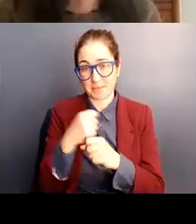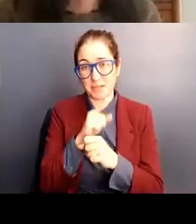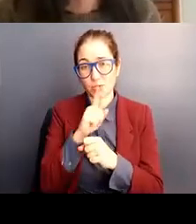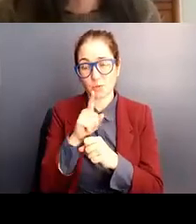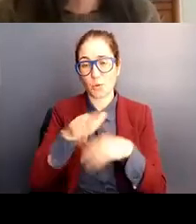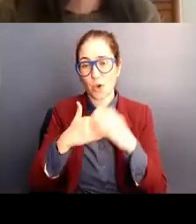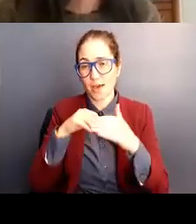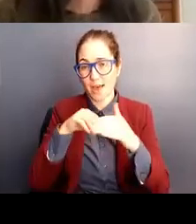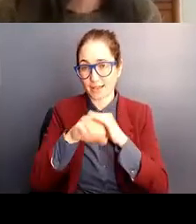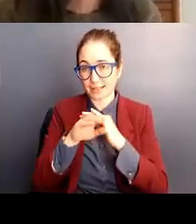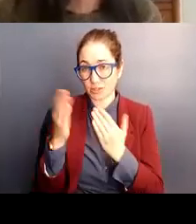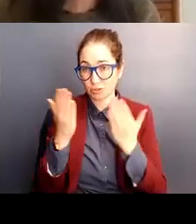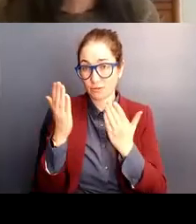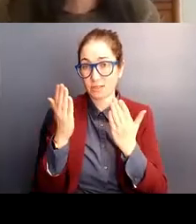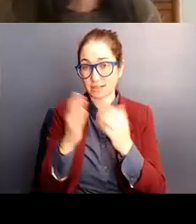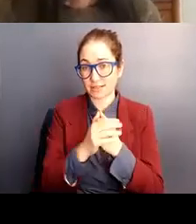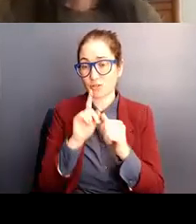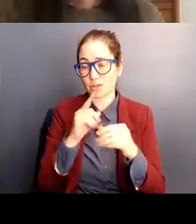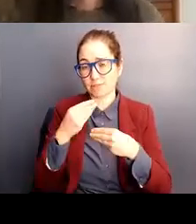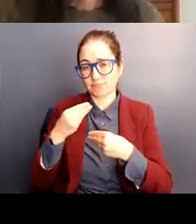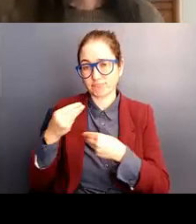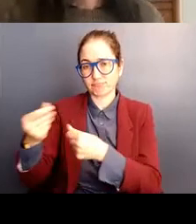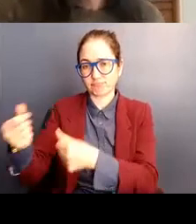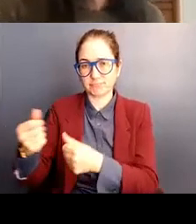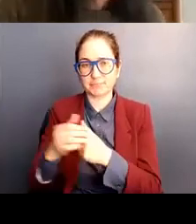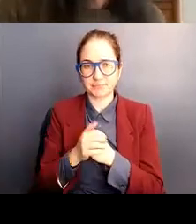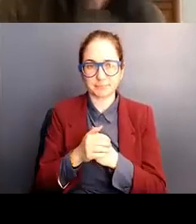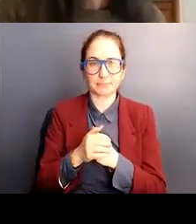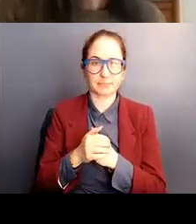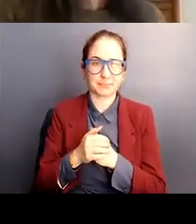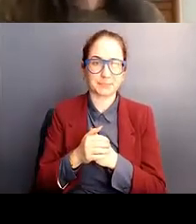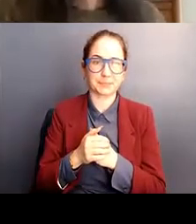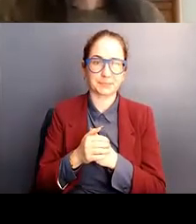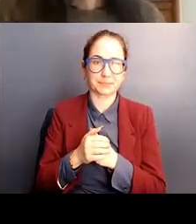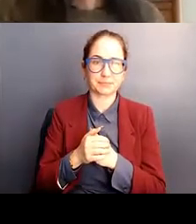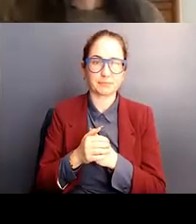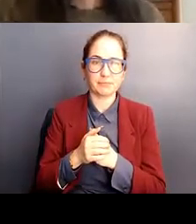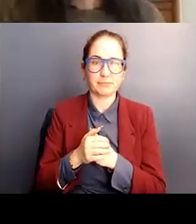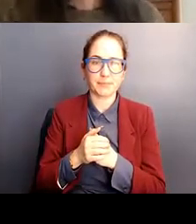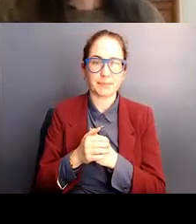providing are seamless. Oops. You're going to want to get connected